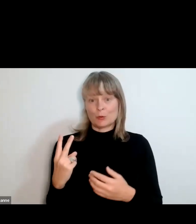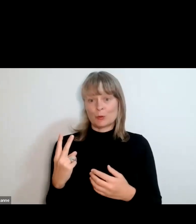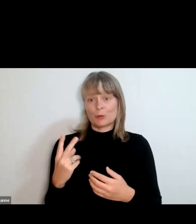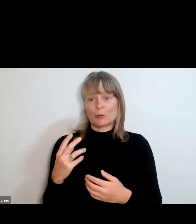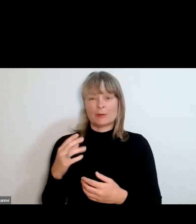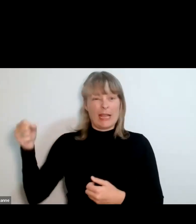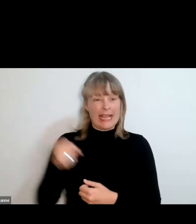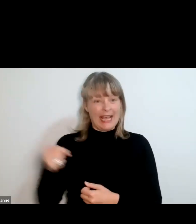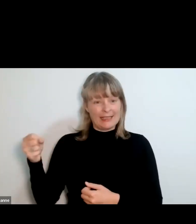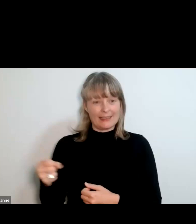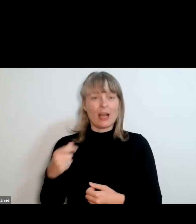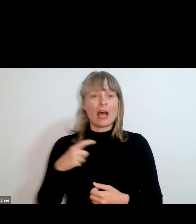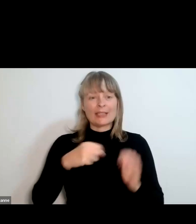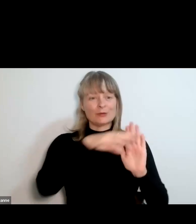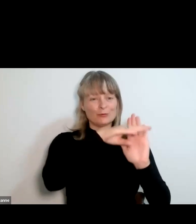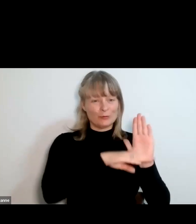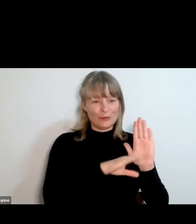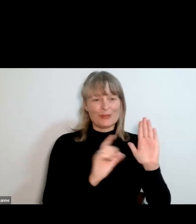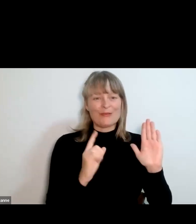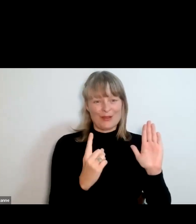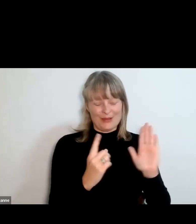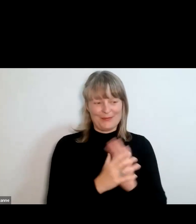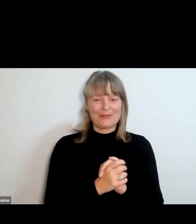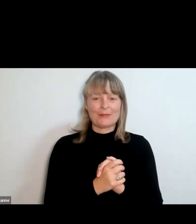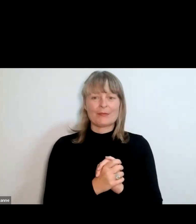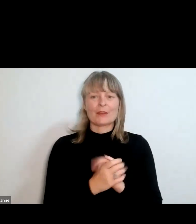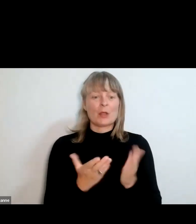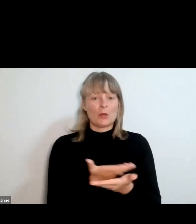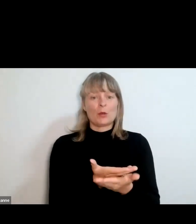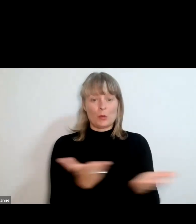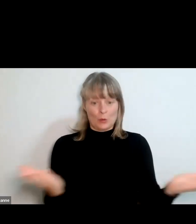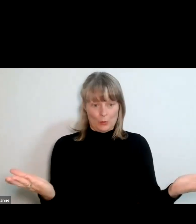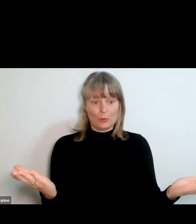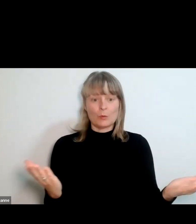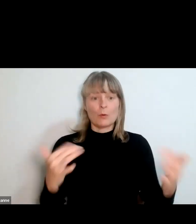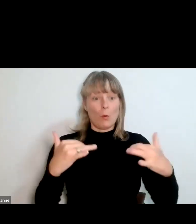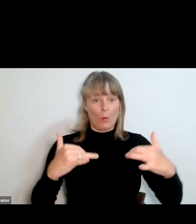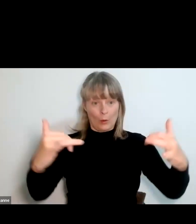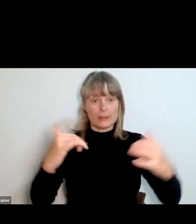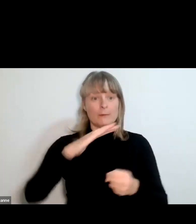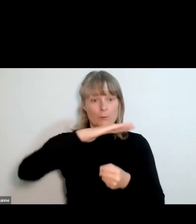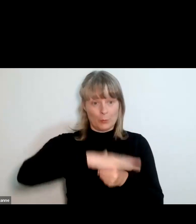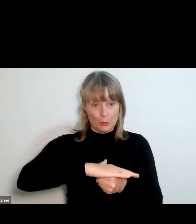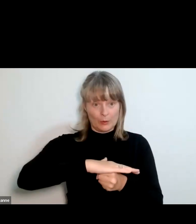respect to their elders, past and present and to all First Nations people joining us this evening.